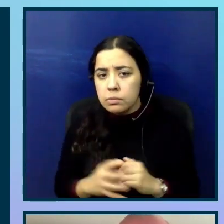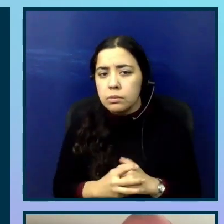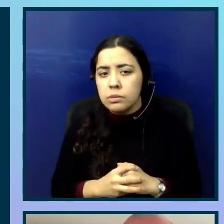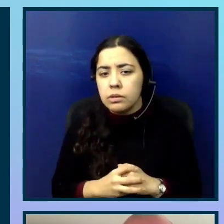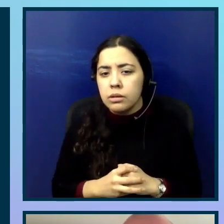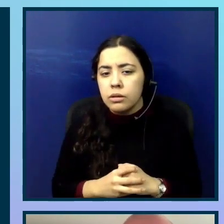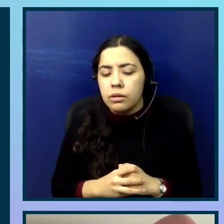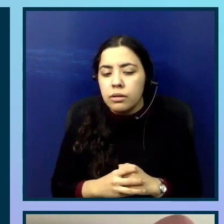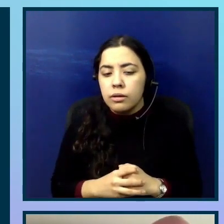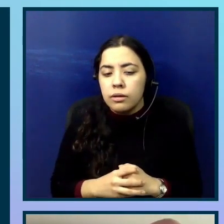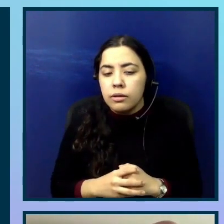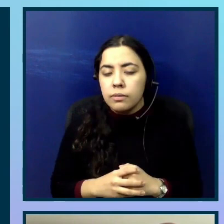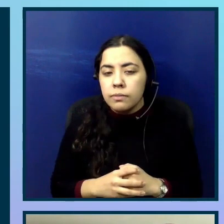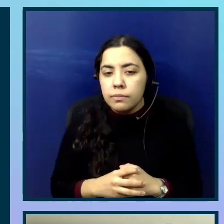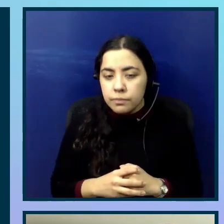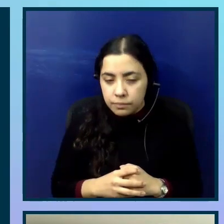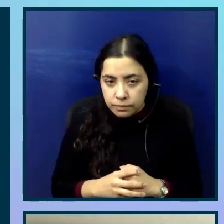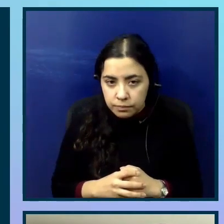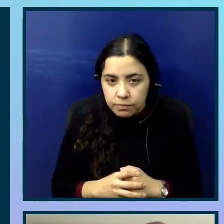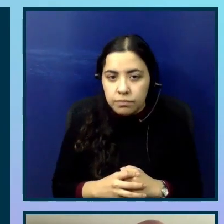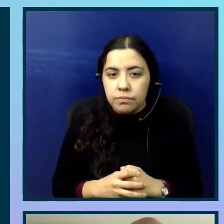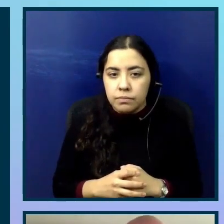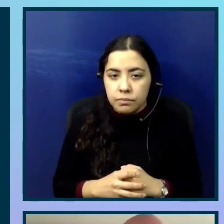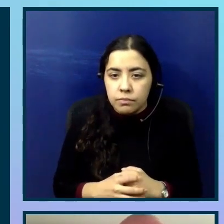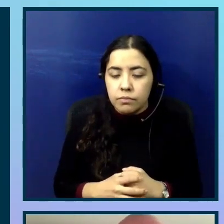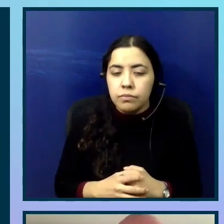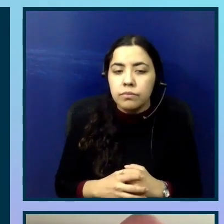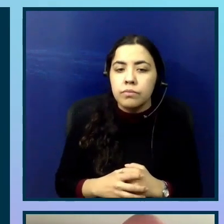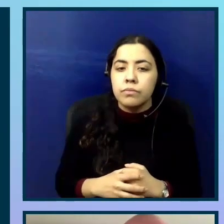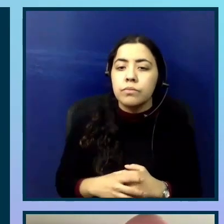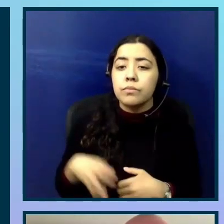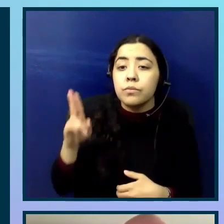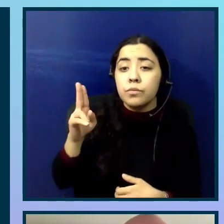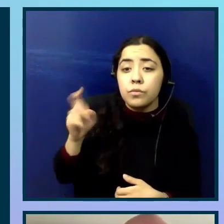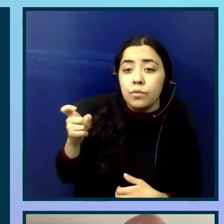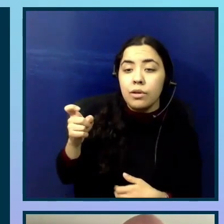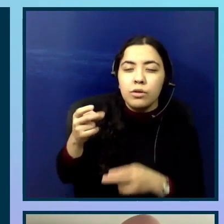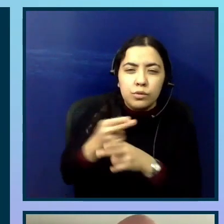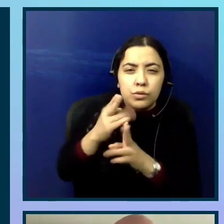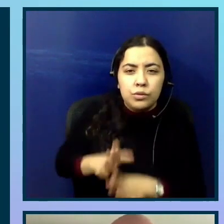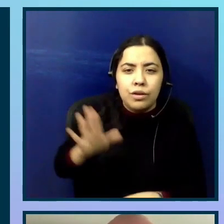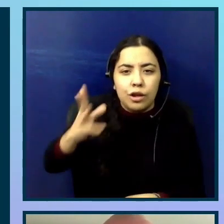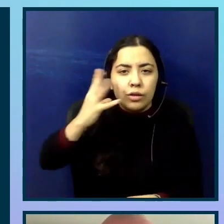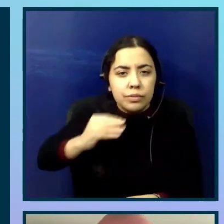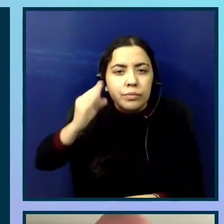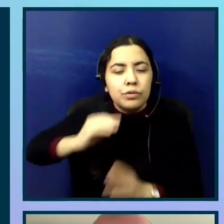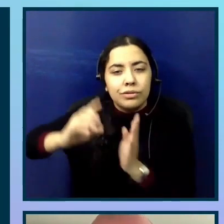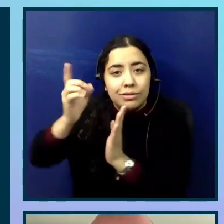The thing is that user experience design for me is always, I always think of it as a haystack.